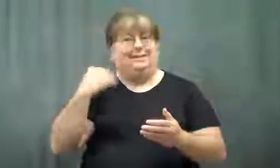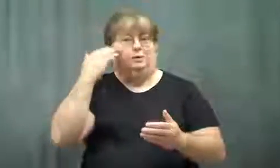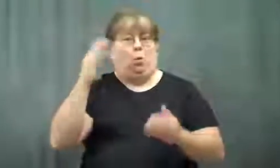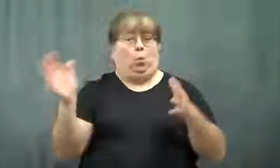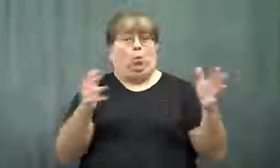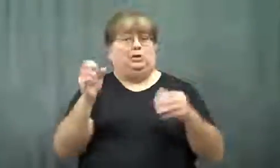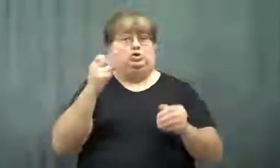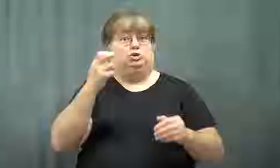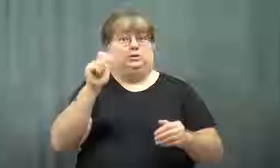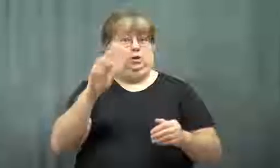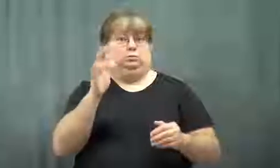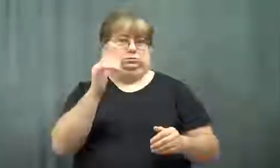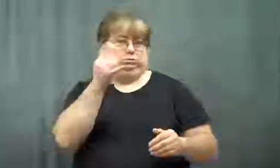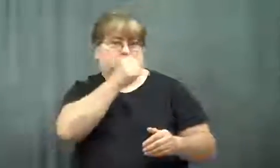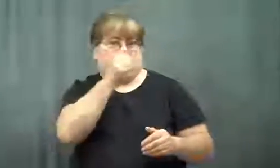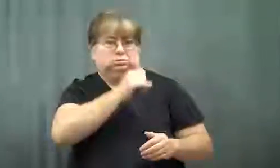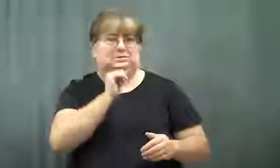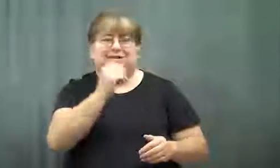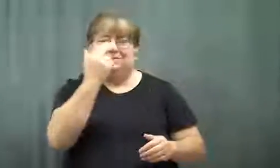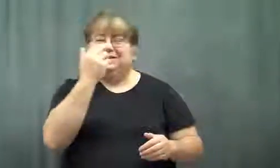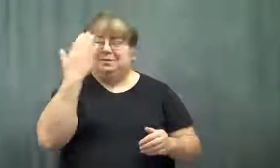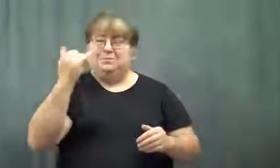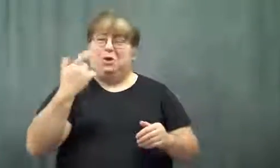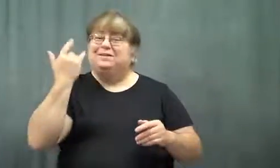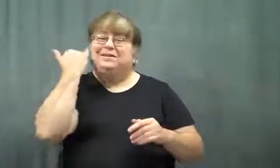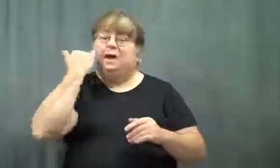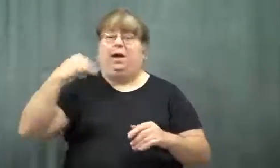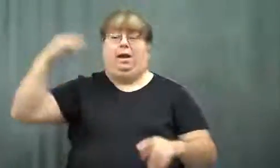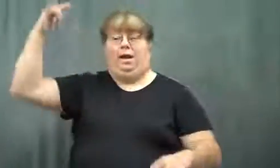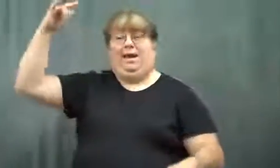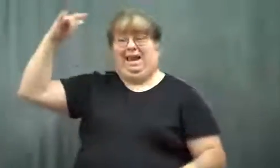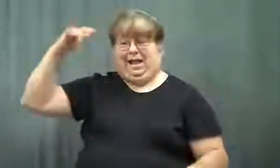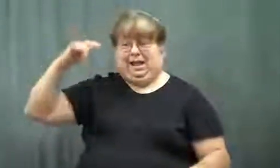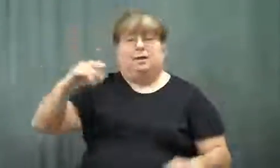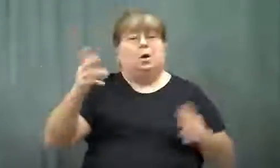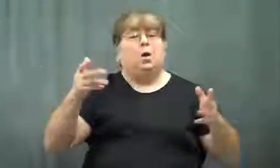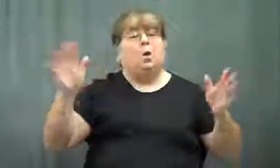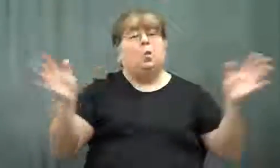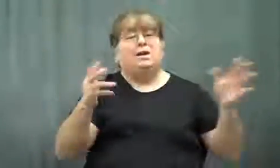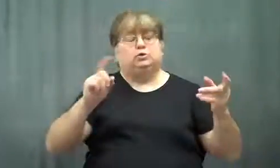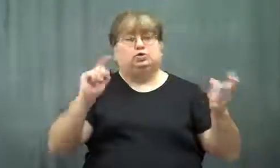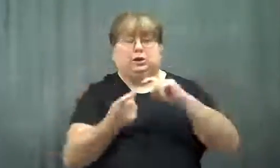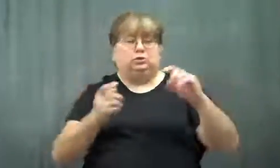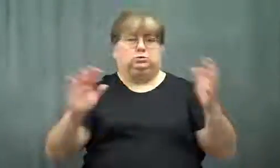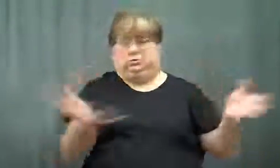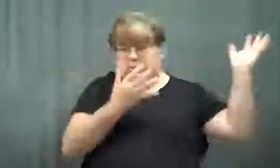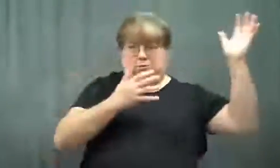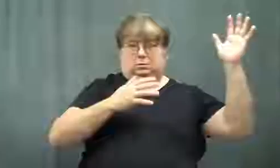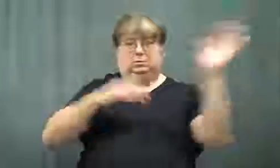I learned wind shear was nothing to fool with.